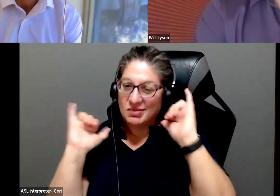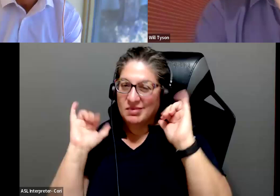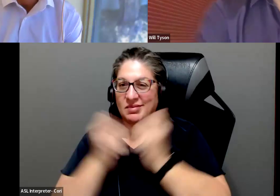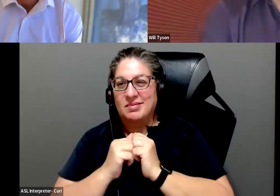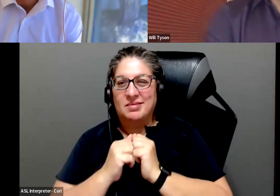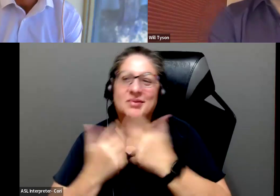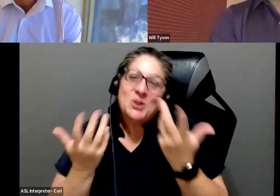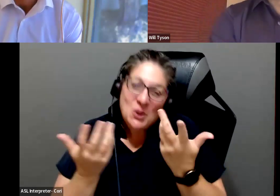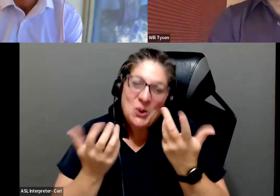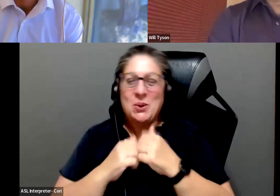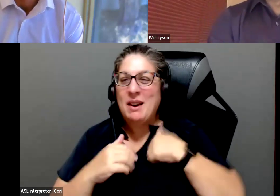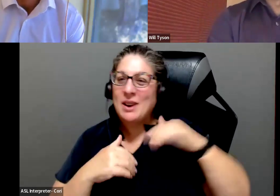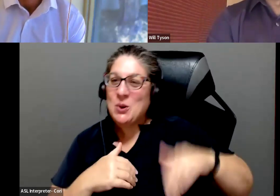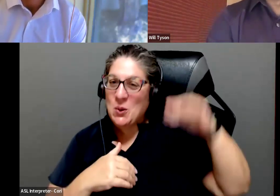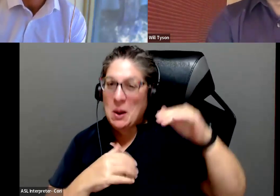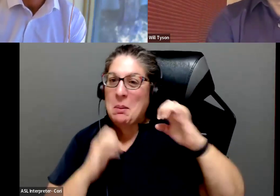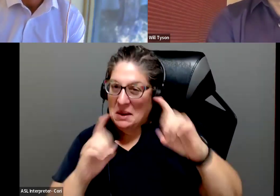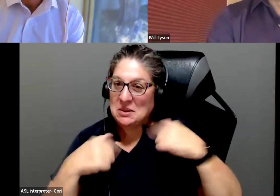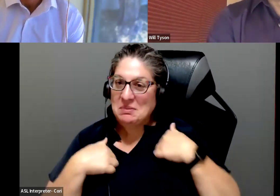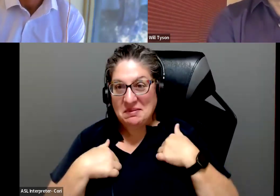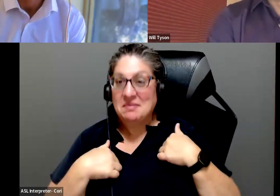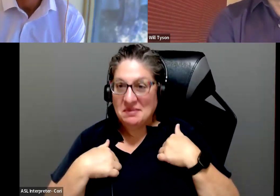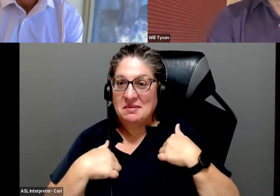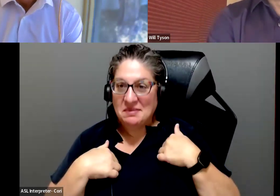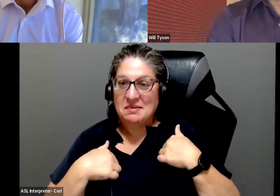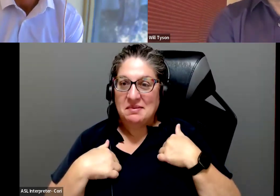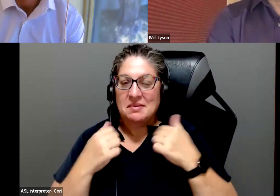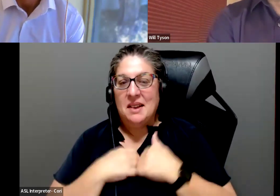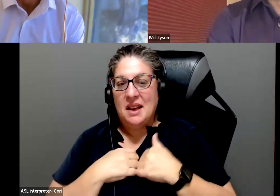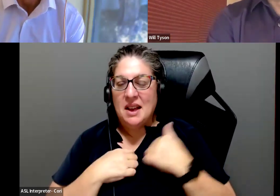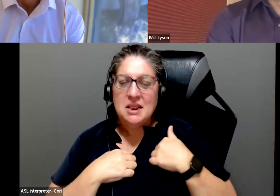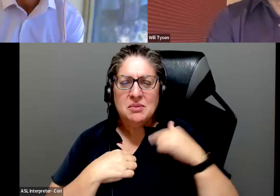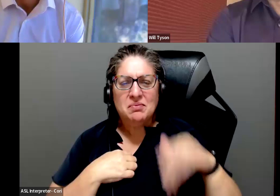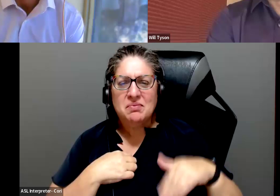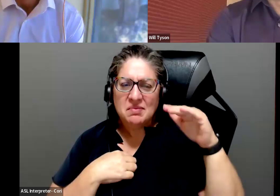And so I grew up in education, and grew up that being a kind of